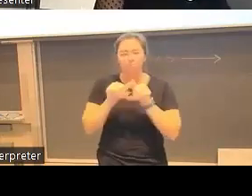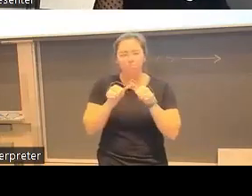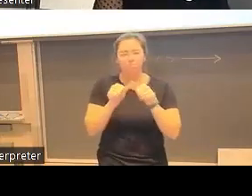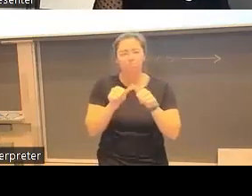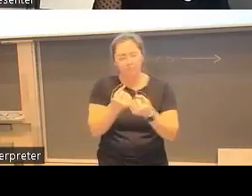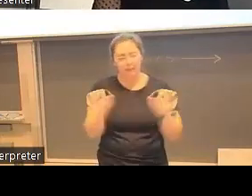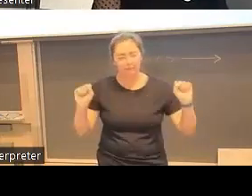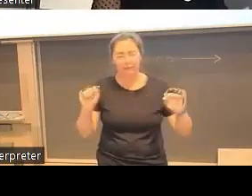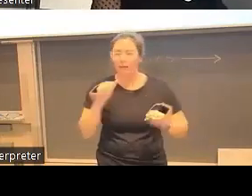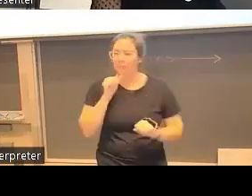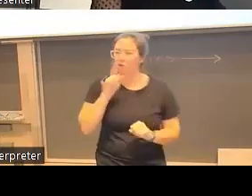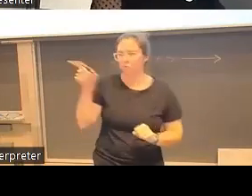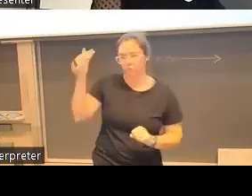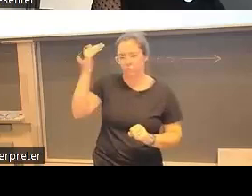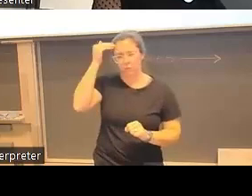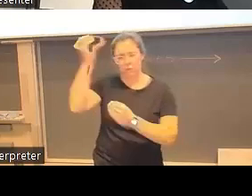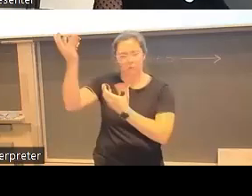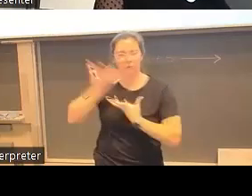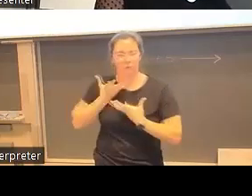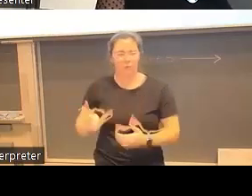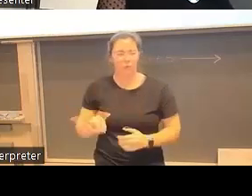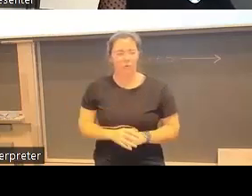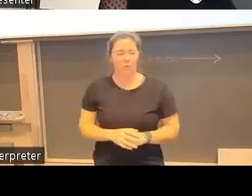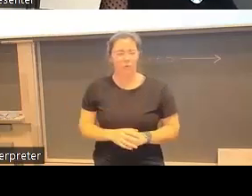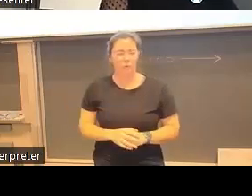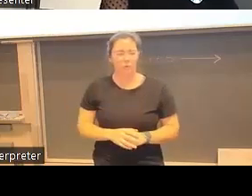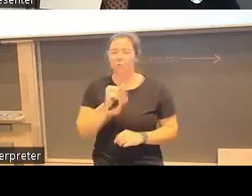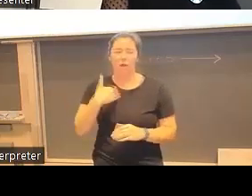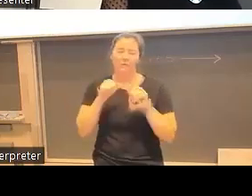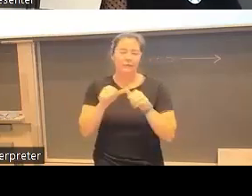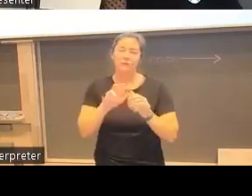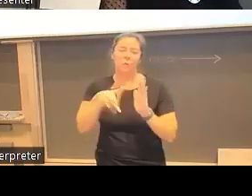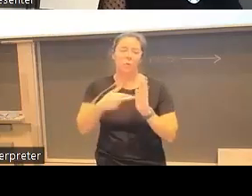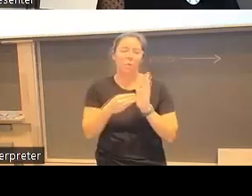I'm not sure that they always know what to say either we don't have consistent Role Models this